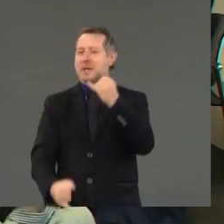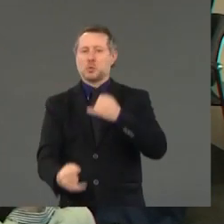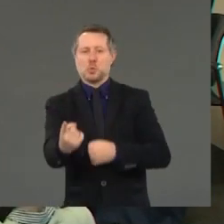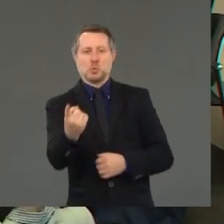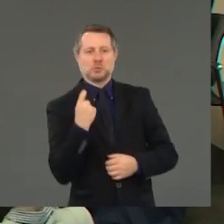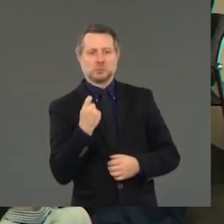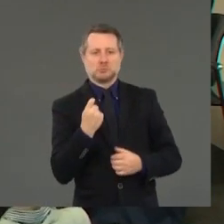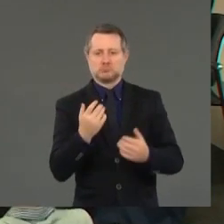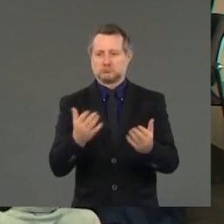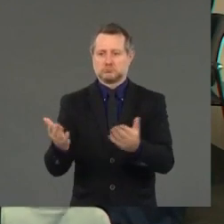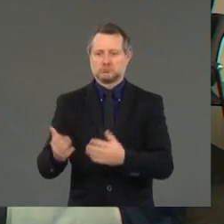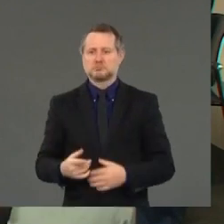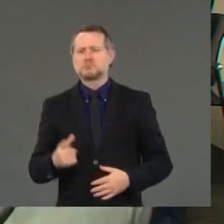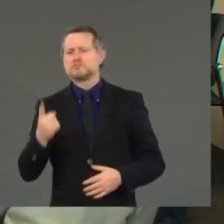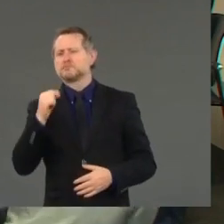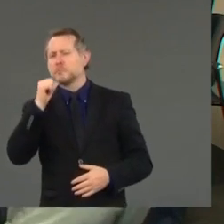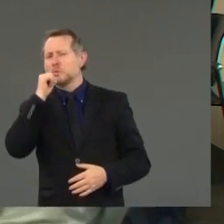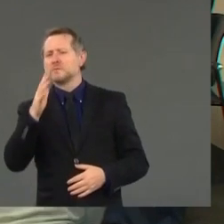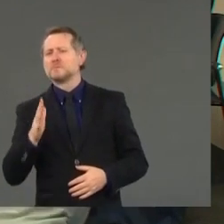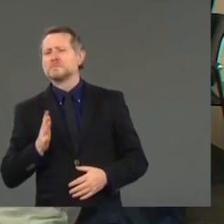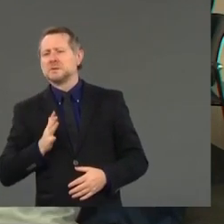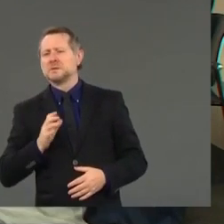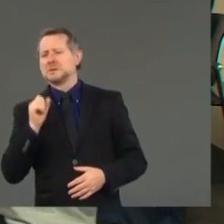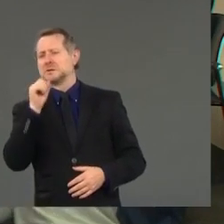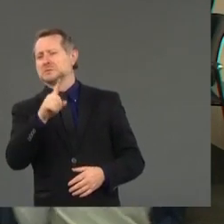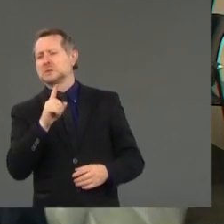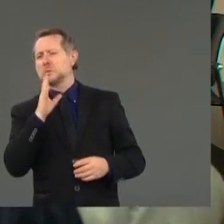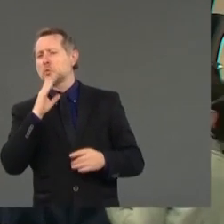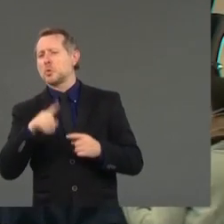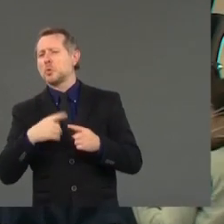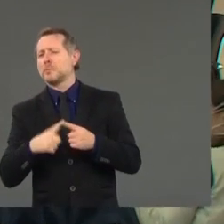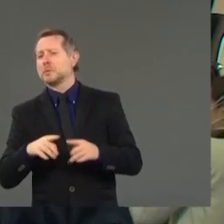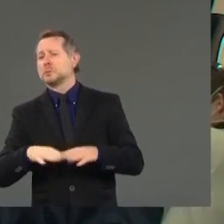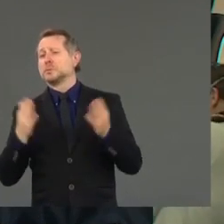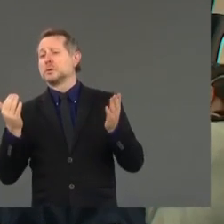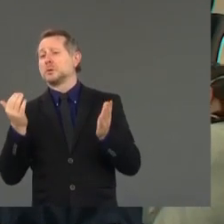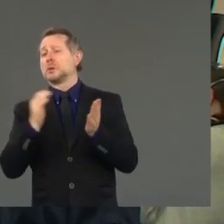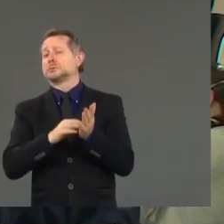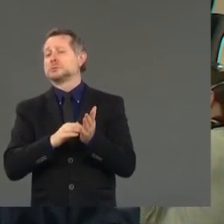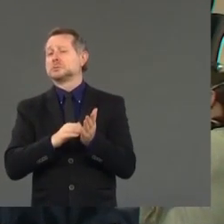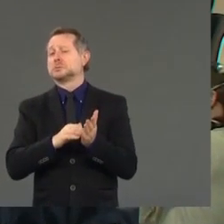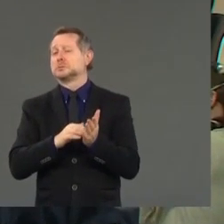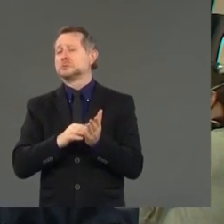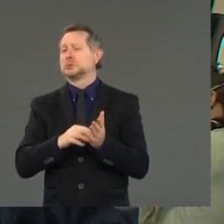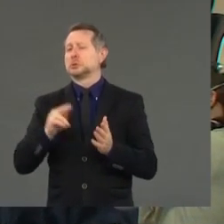HAVE IN NEW YORK. WE CAN GET YOU THAT TODAY. LAST QUESTION.